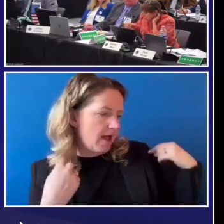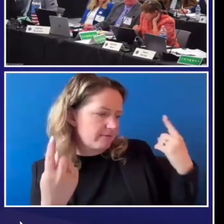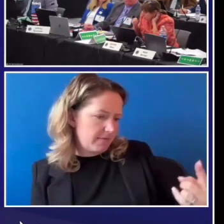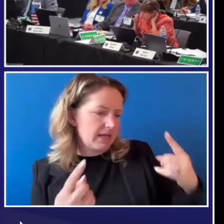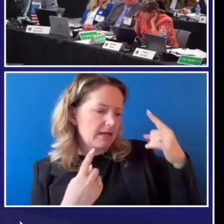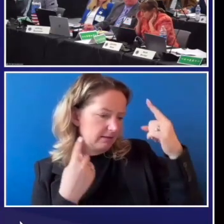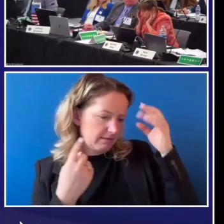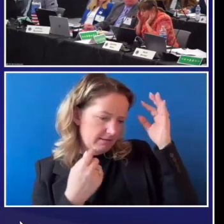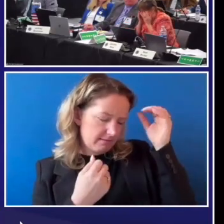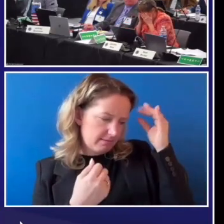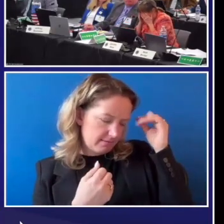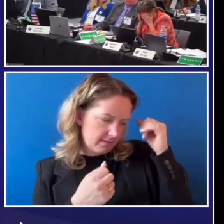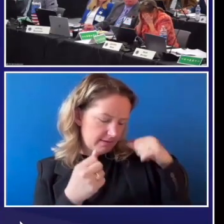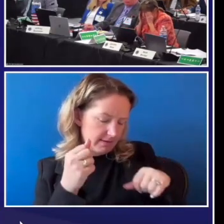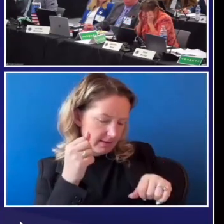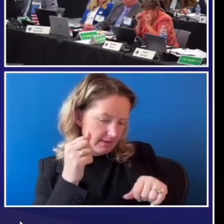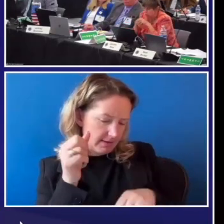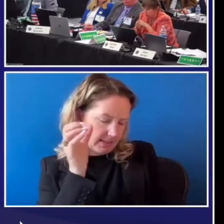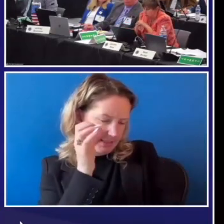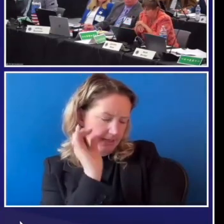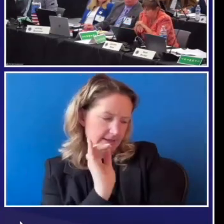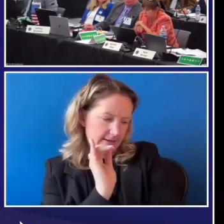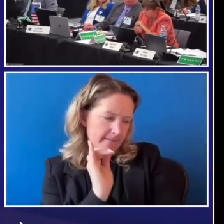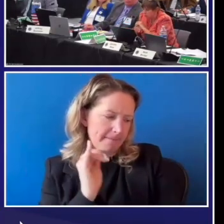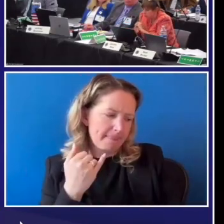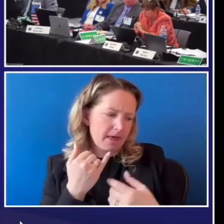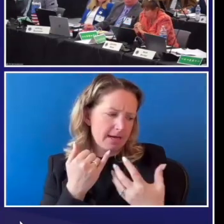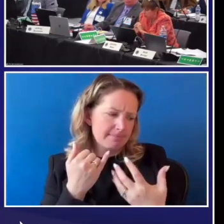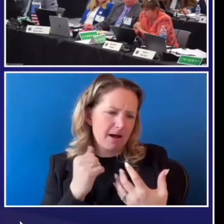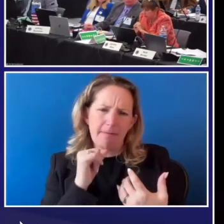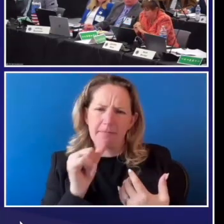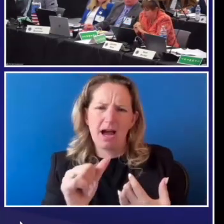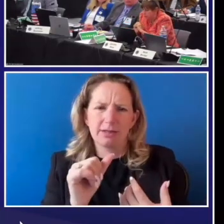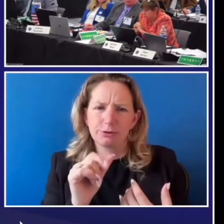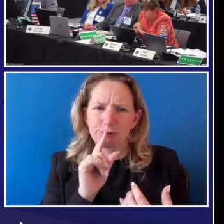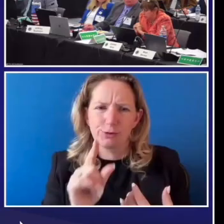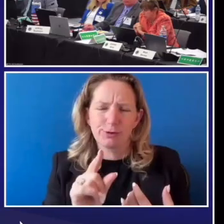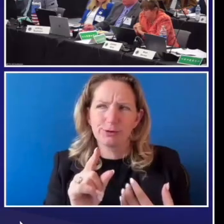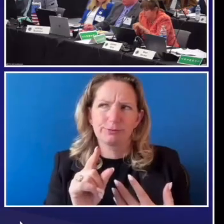of what we're saying about the secretary, I mean, I'm sure the secretary needs to be like mentioned in this, in this sentence